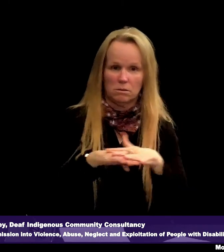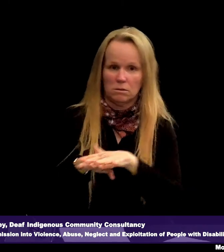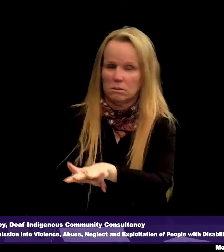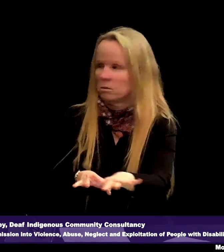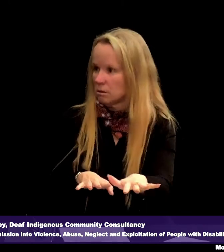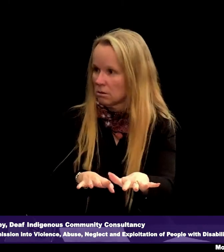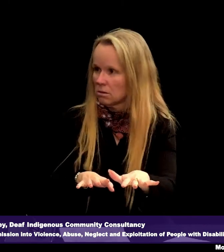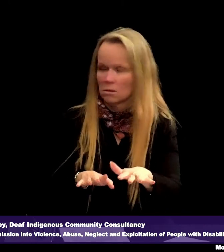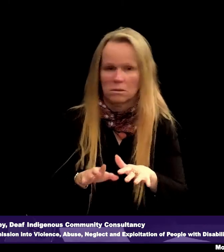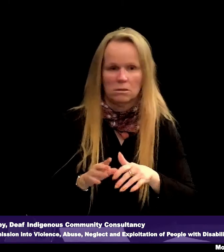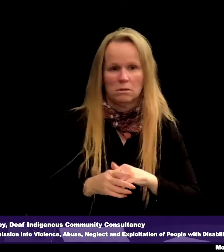competence is actually being achieved.